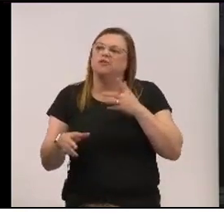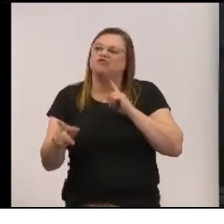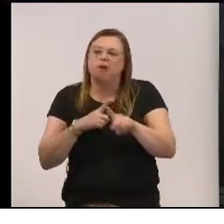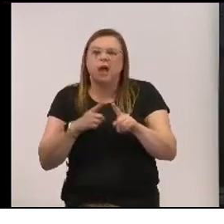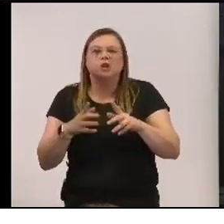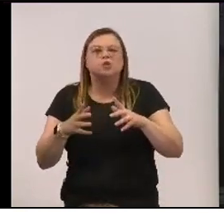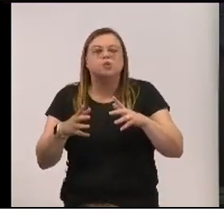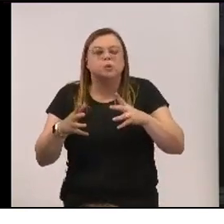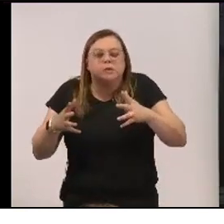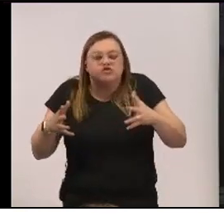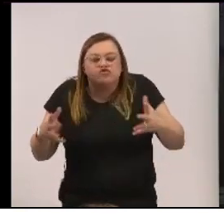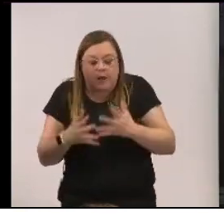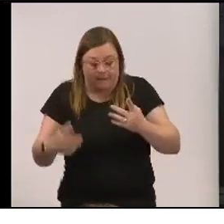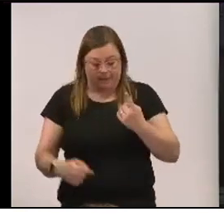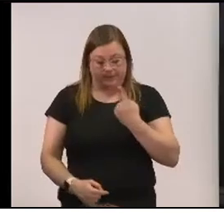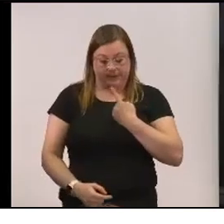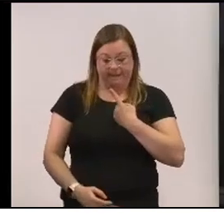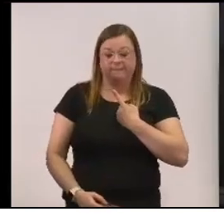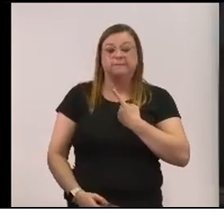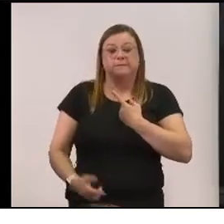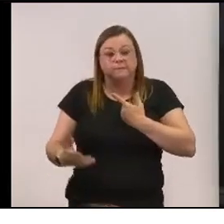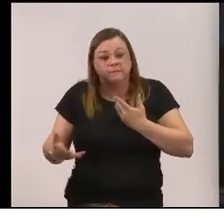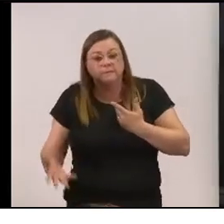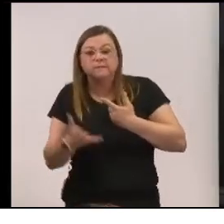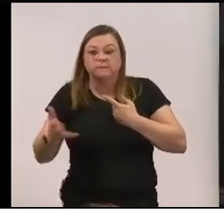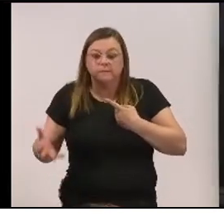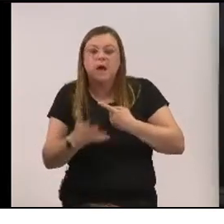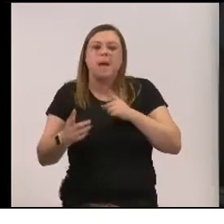it yourself in some instances because you care about that.